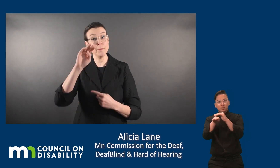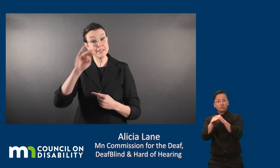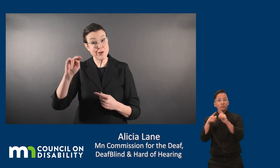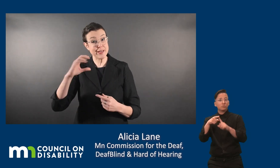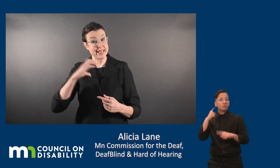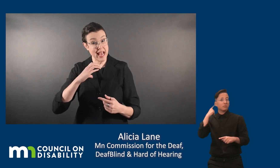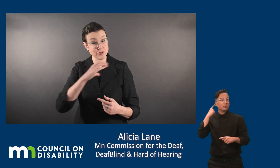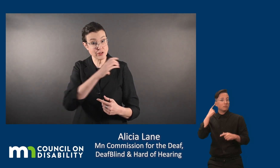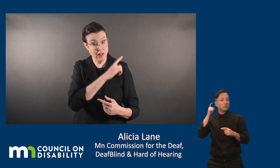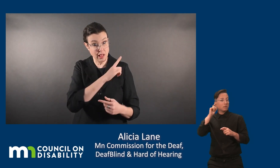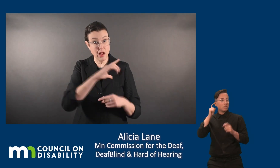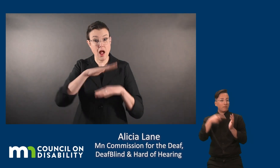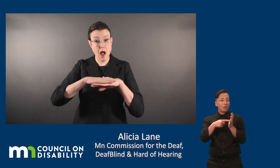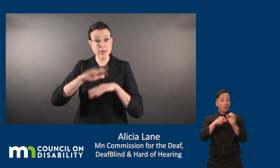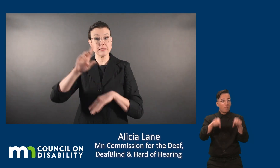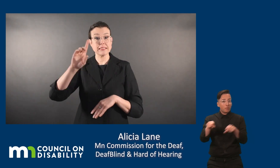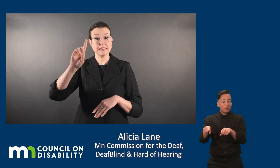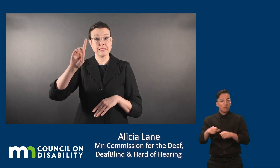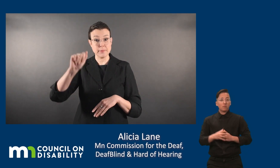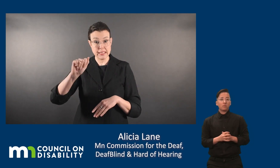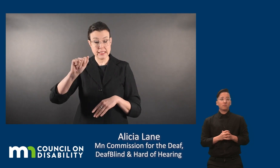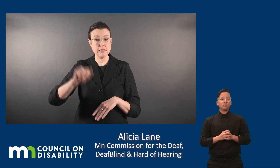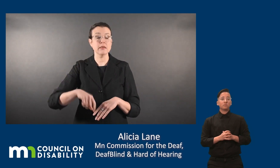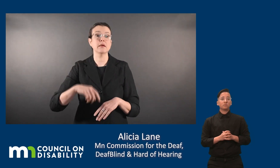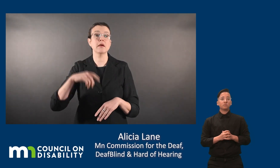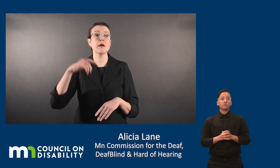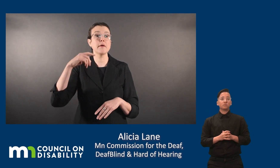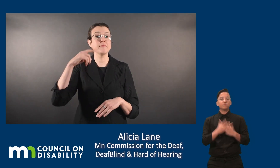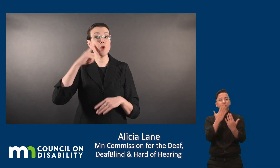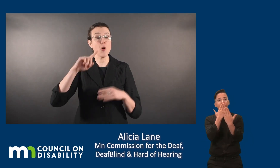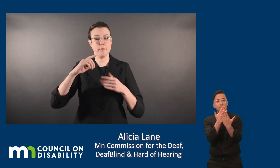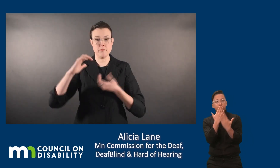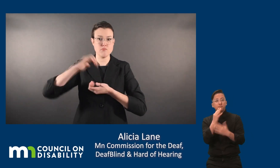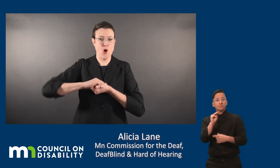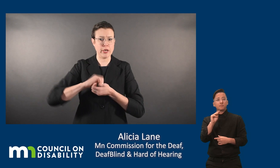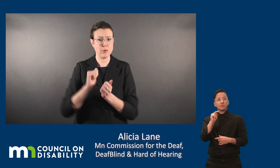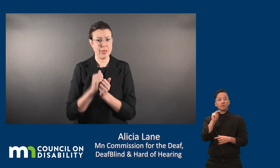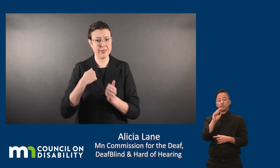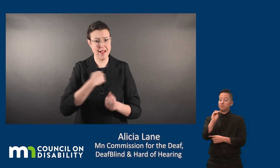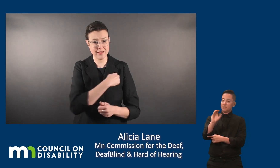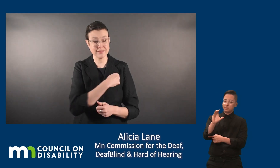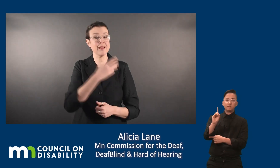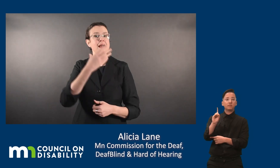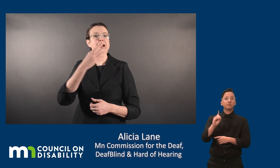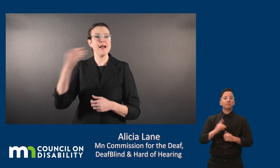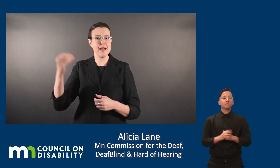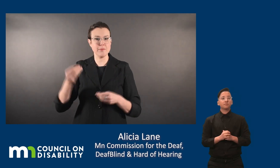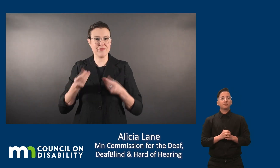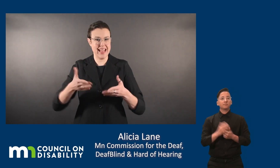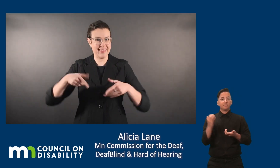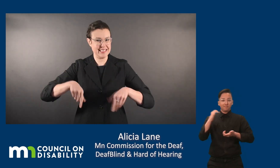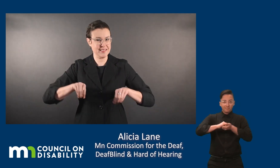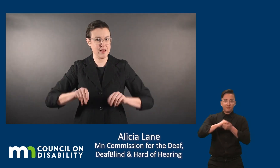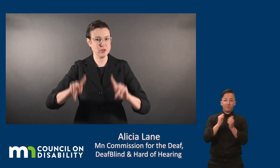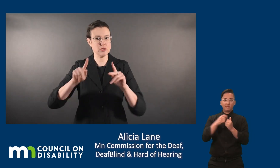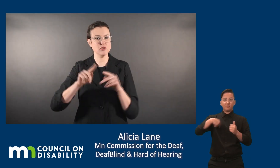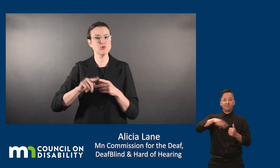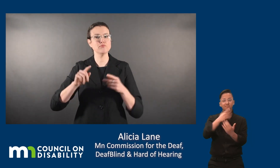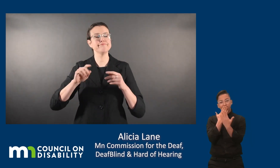Thank you to Minnesota Council on Disability for partnering with us and providing this opportunity